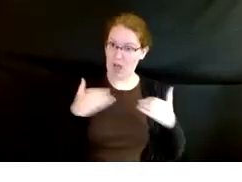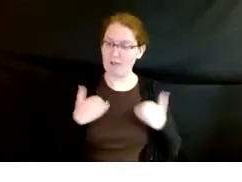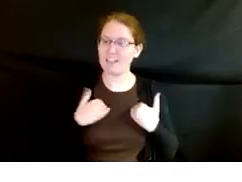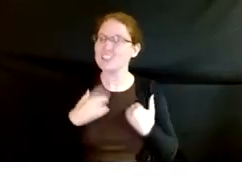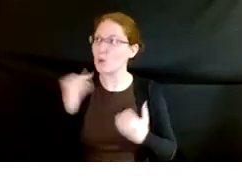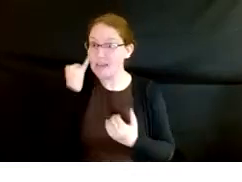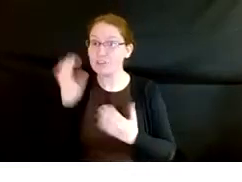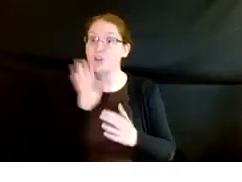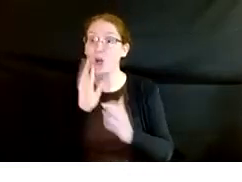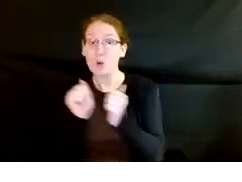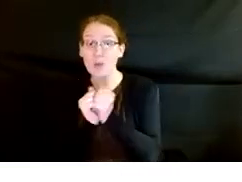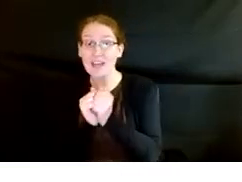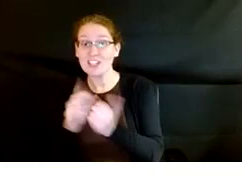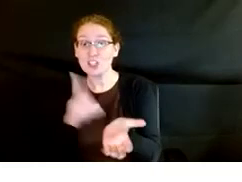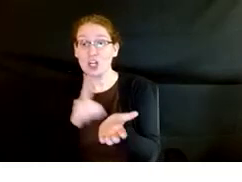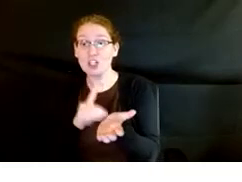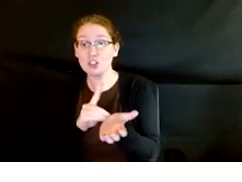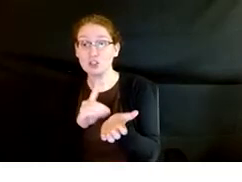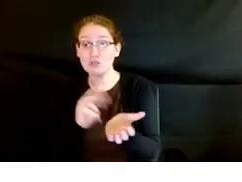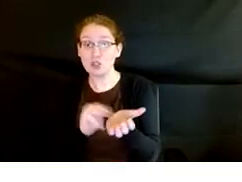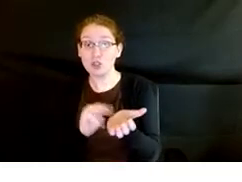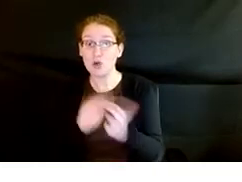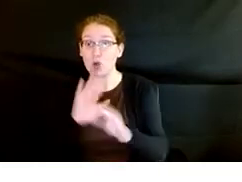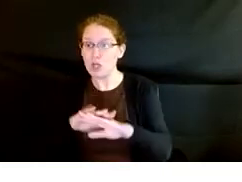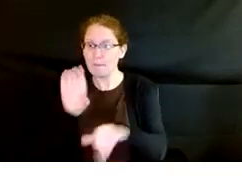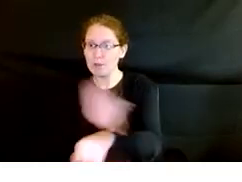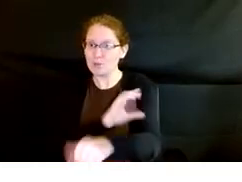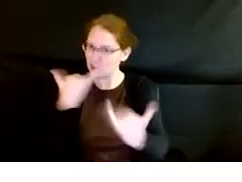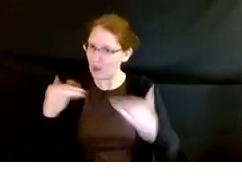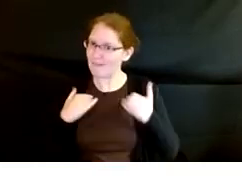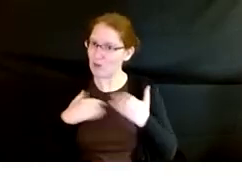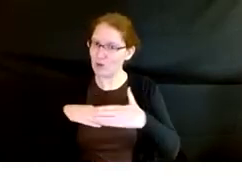over a computer, you still have a right to accommodation ...so one of those accommodations might